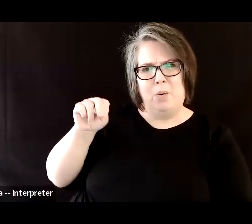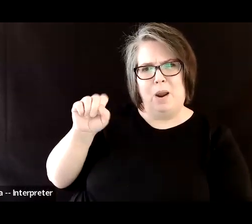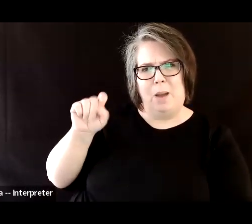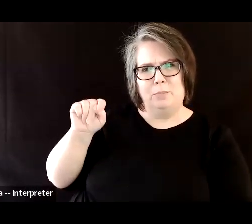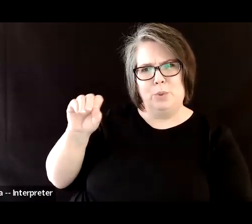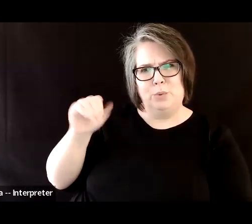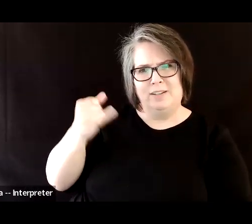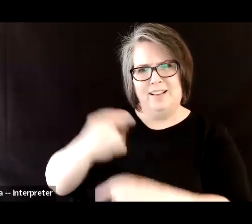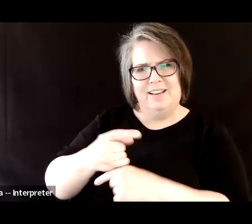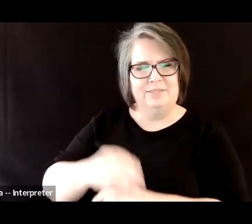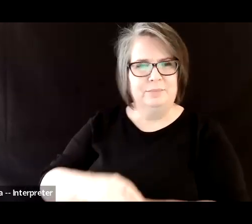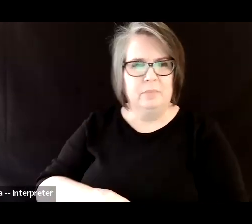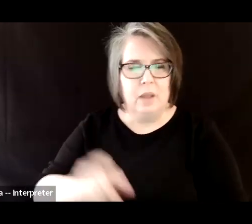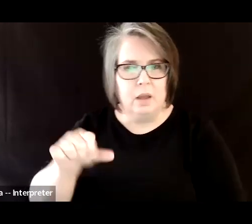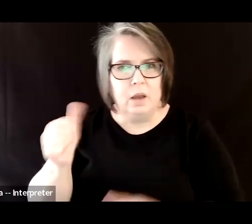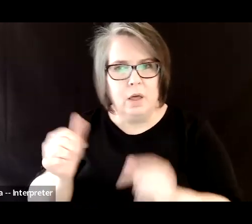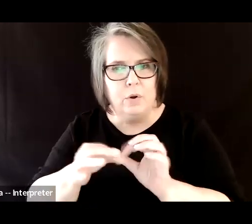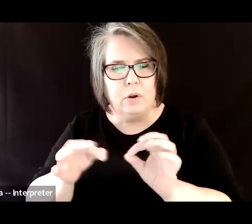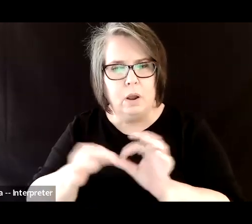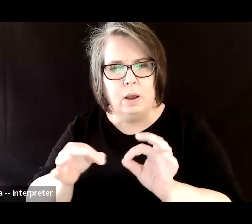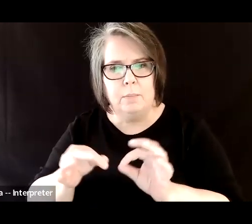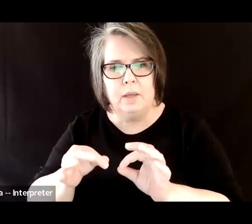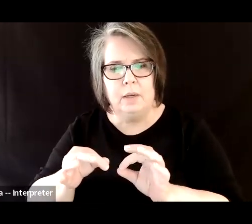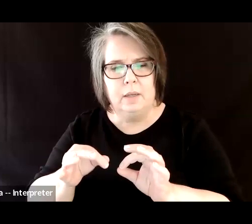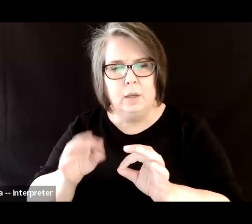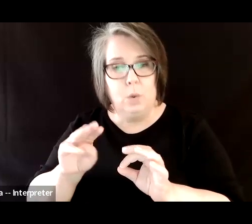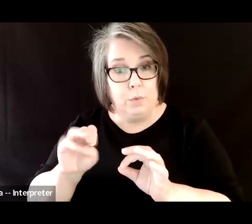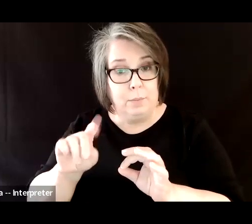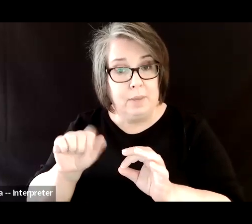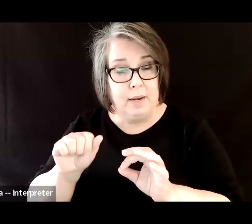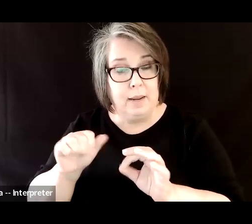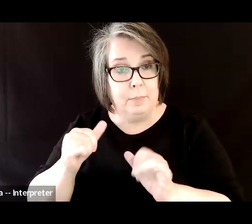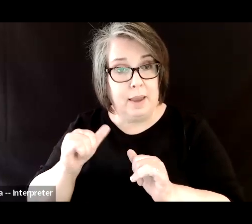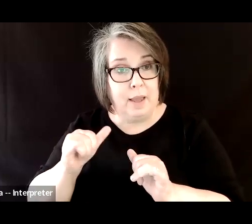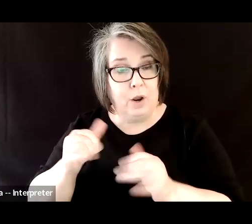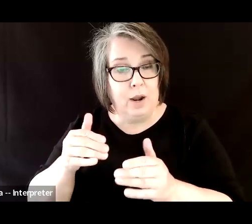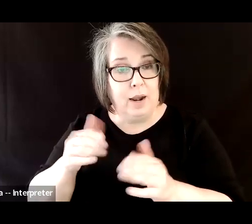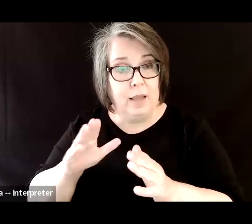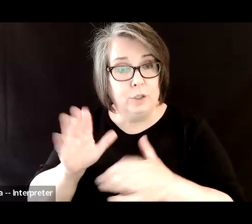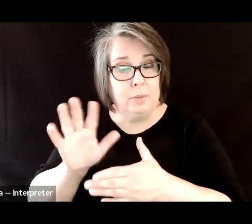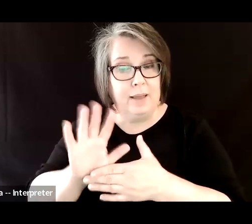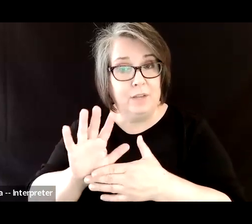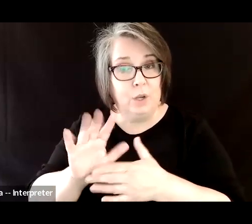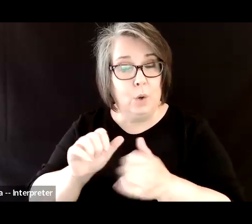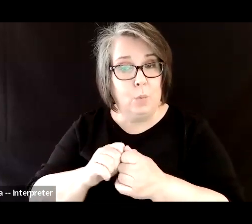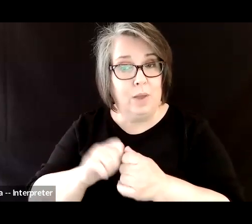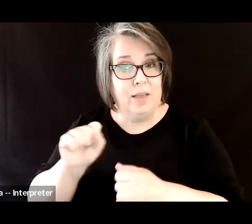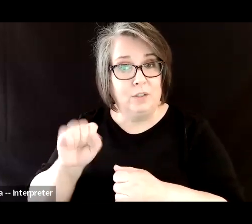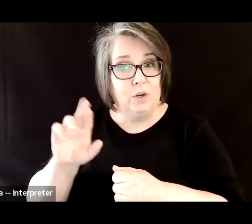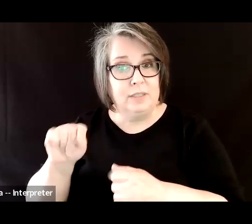Another comments, VLC media player will allow you to play a video with and SRT file from a DVD.